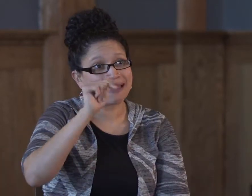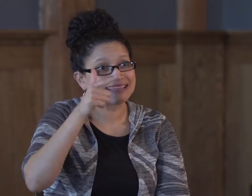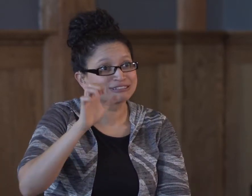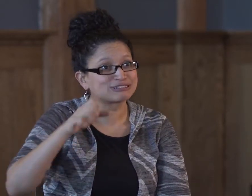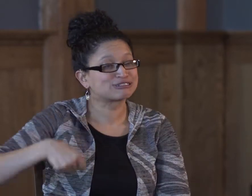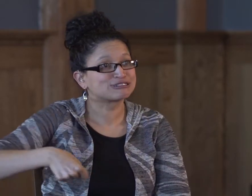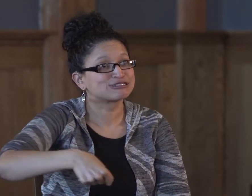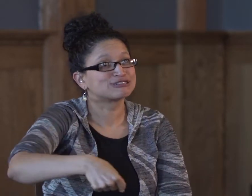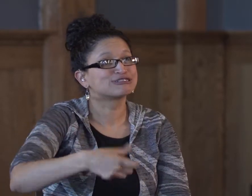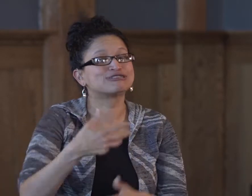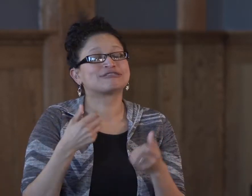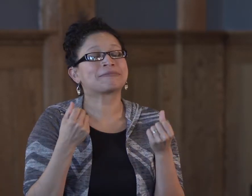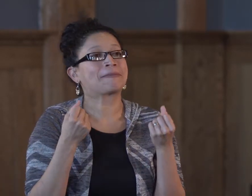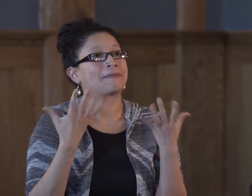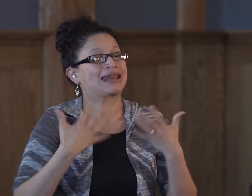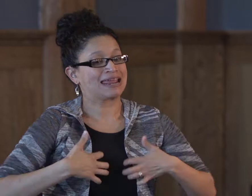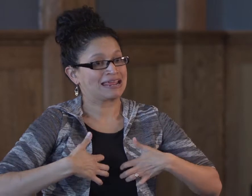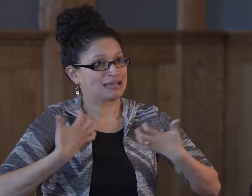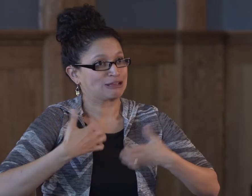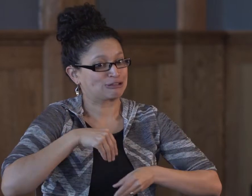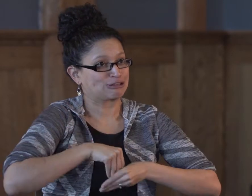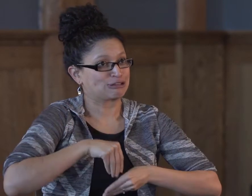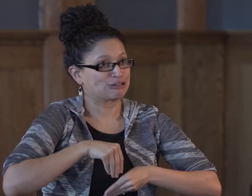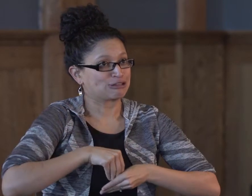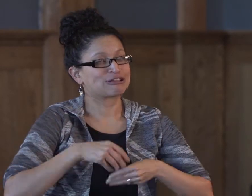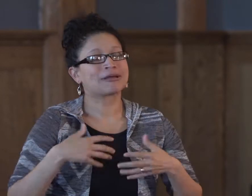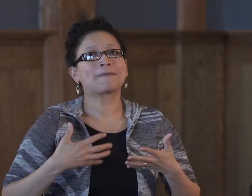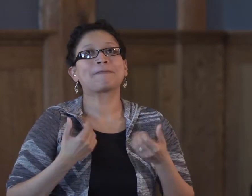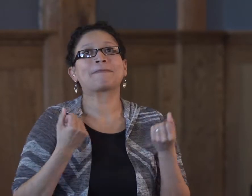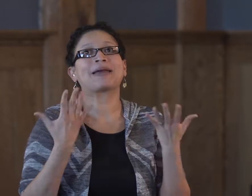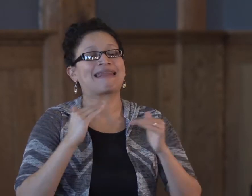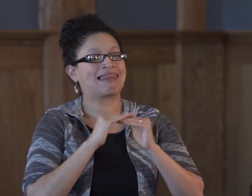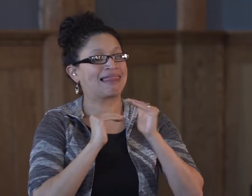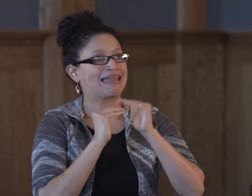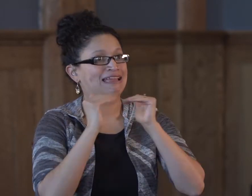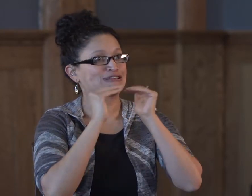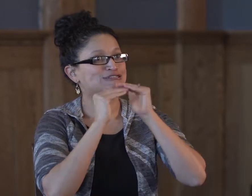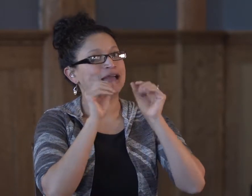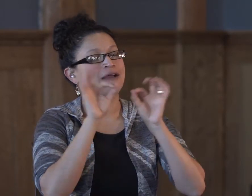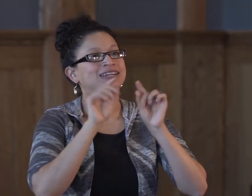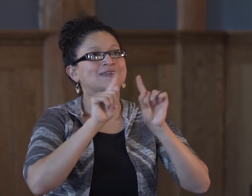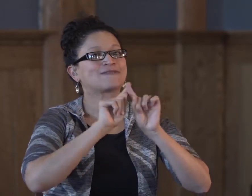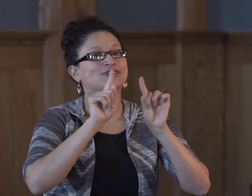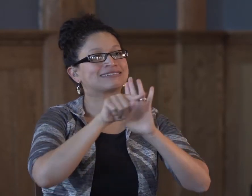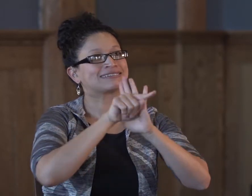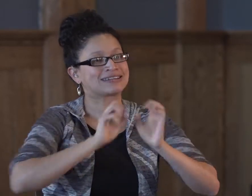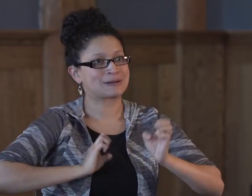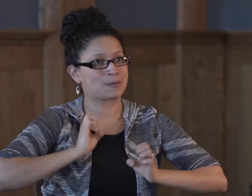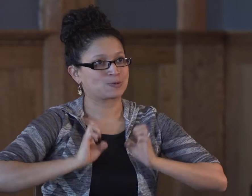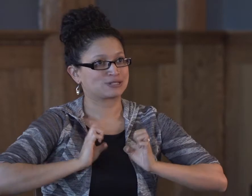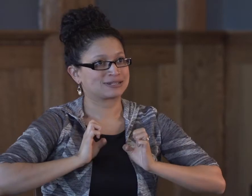a different walk of life, they have different baggage, there could be multiple layers of